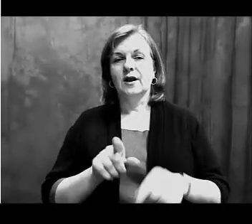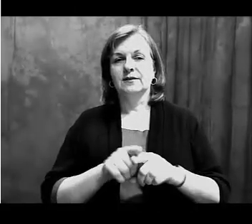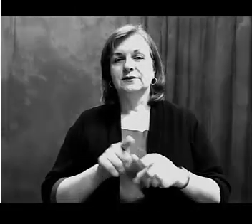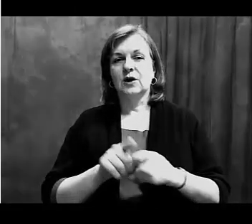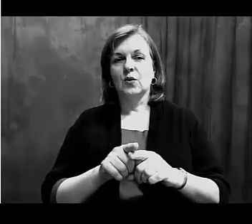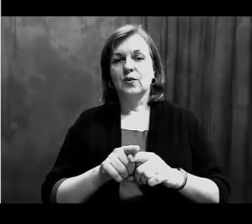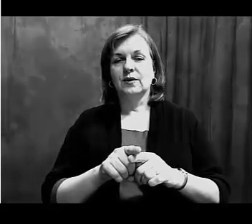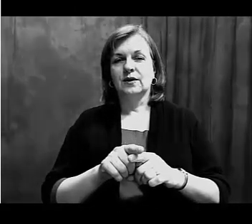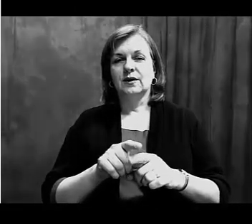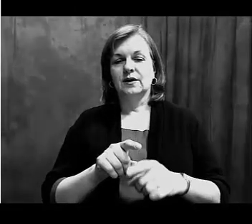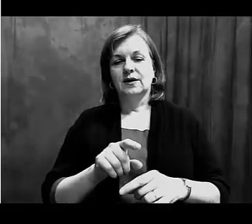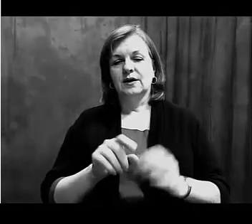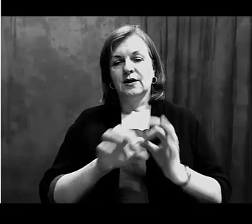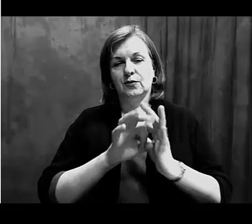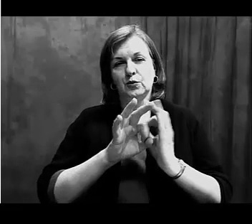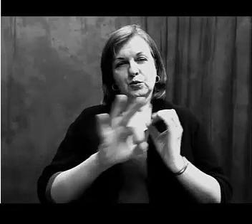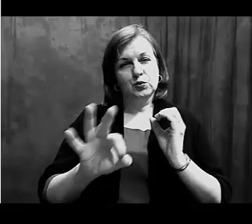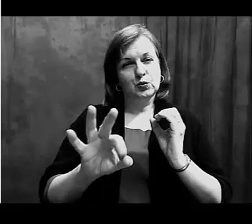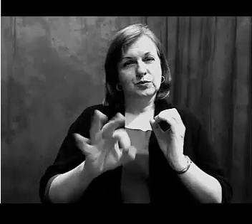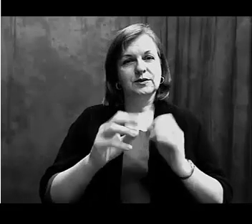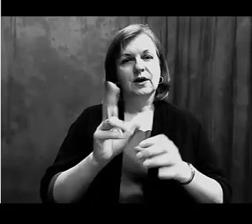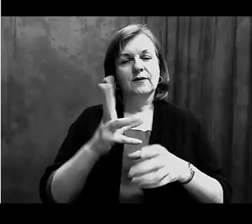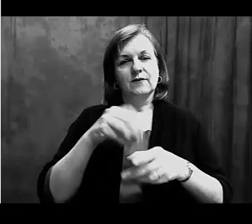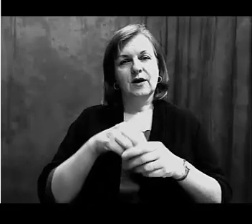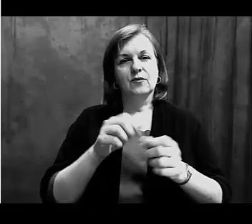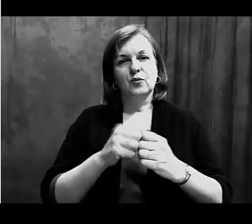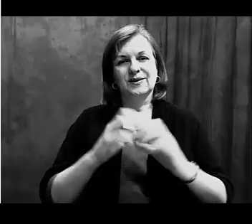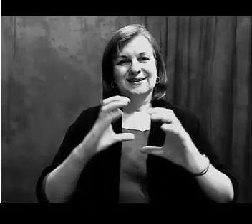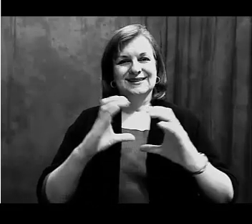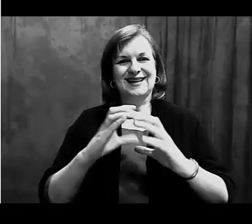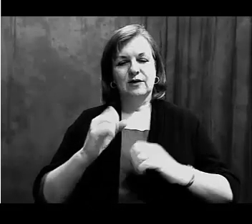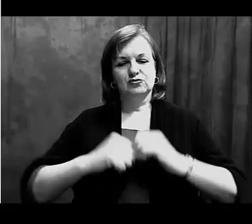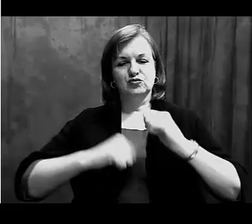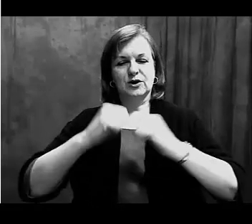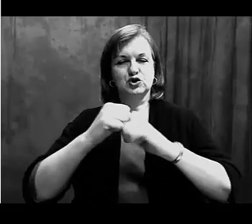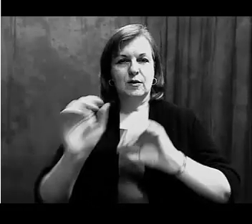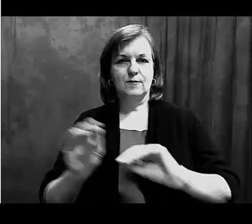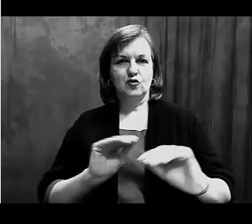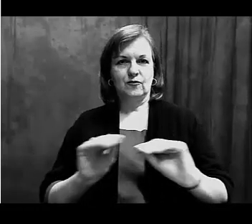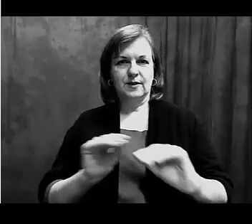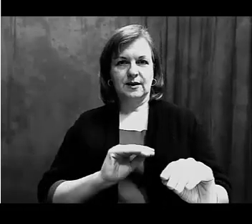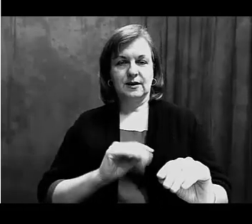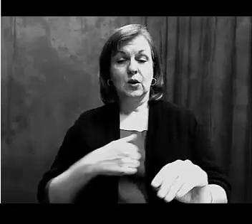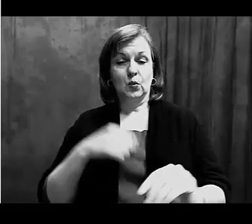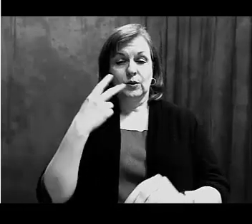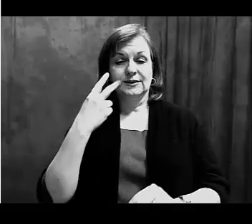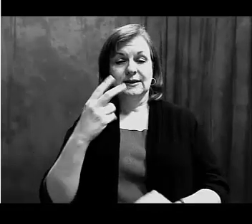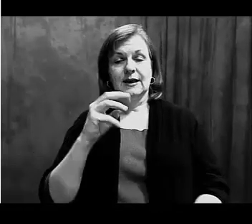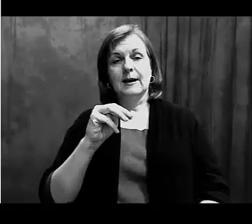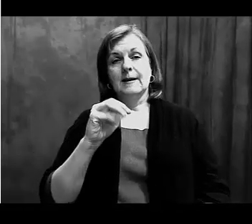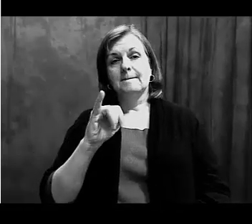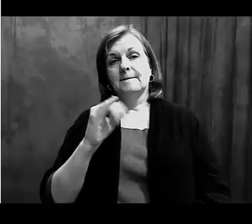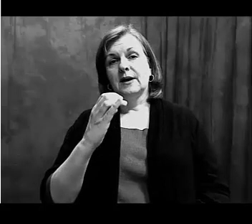and the other thing we will look at is it's very much involved with cell structure and movement